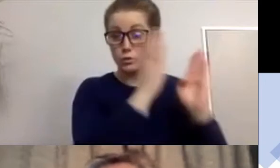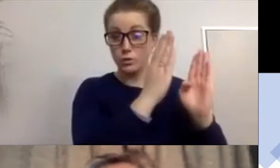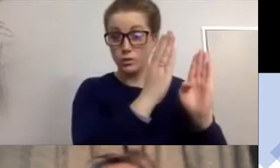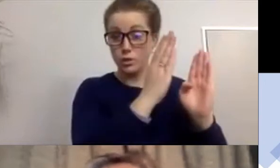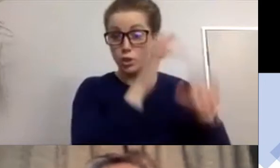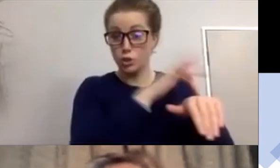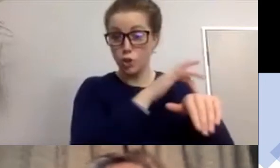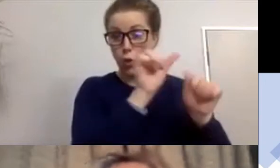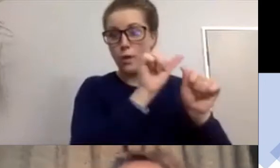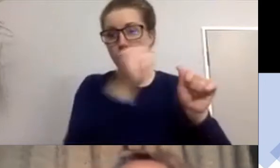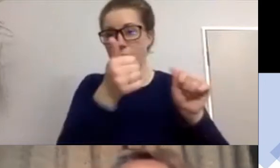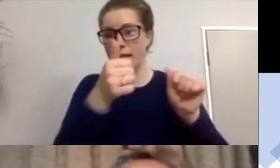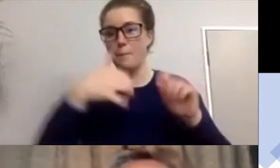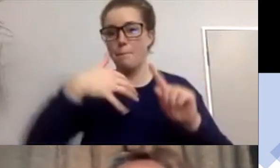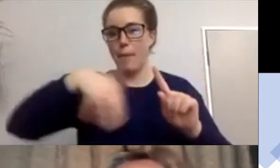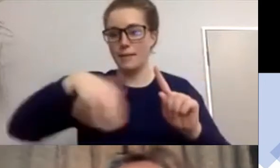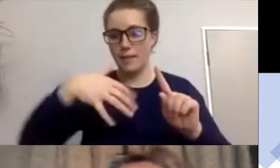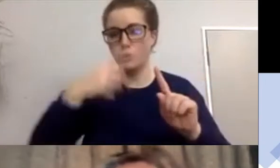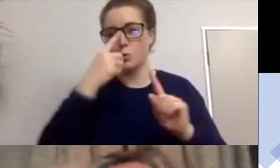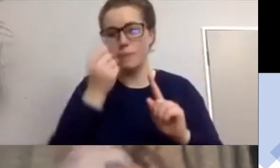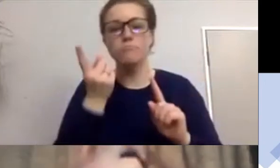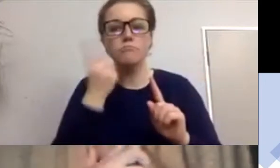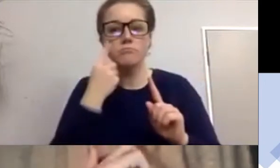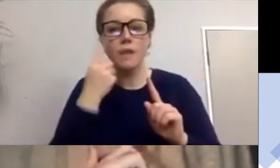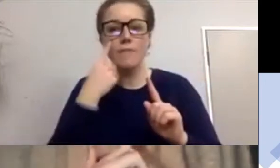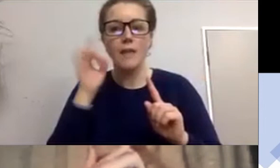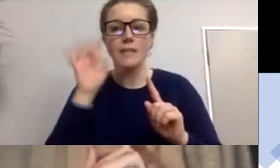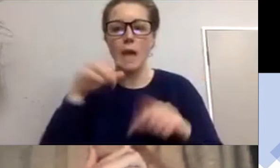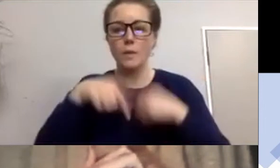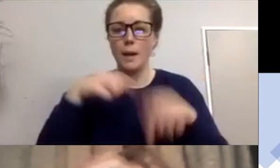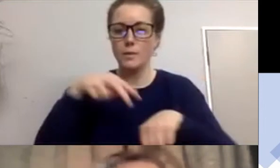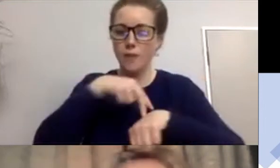backstage, where you can and find out about the dancers and the artistic stuff,